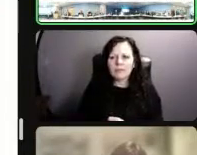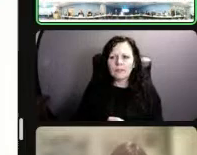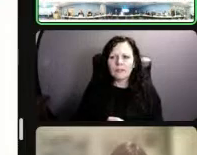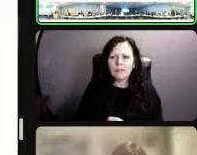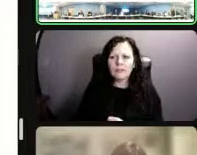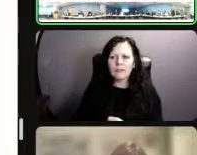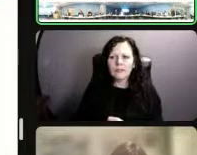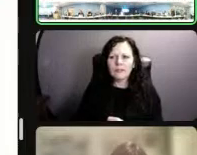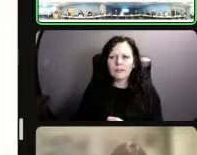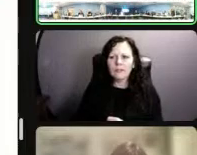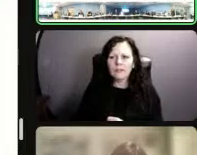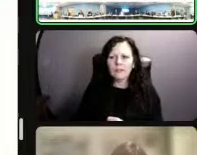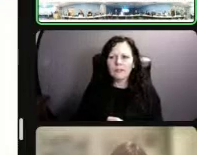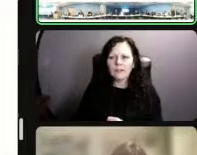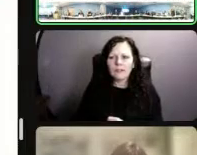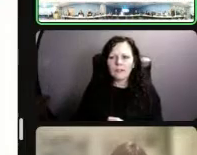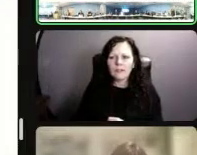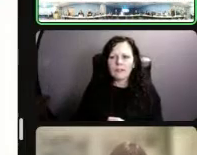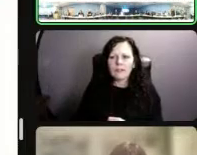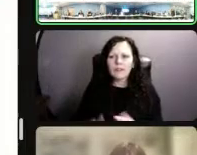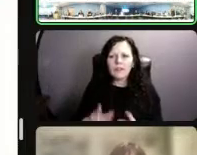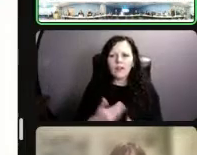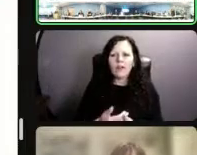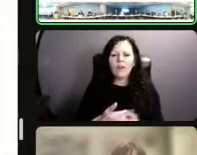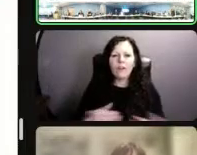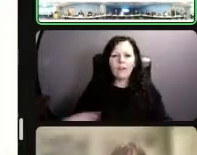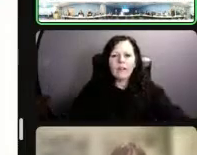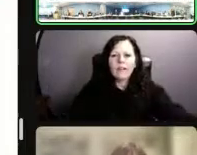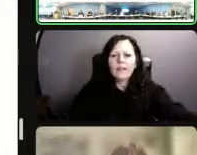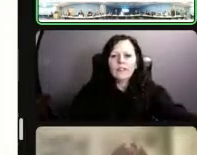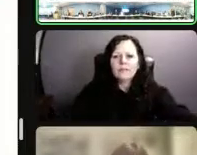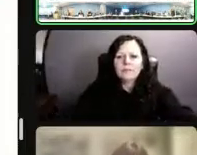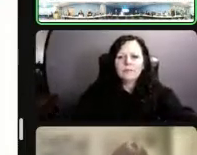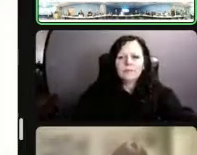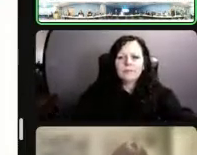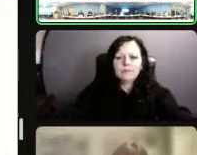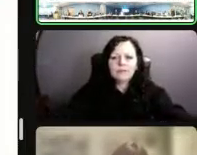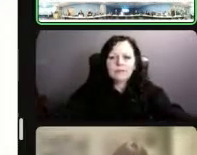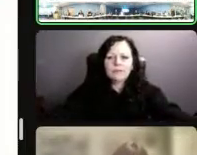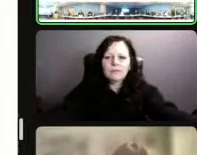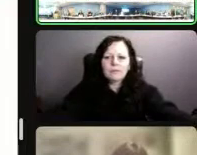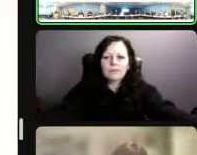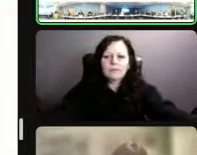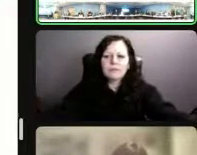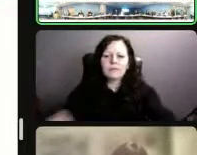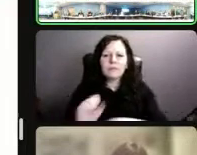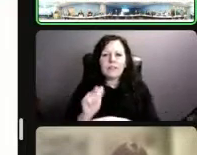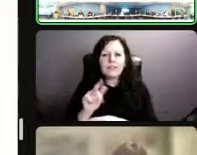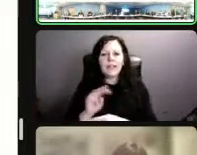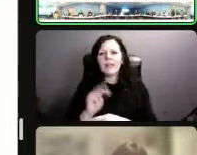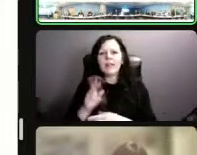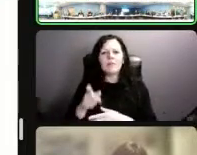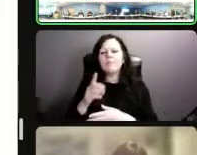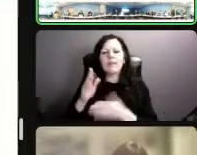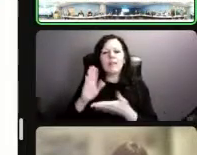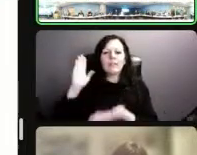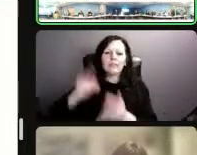THANK YOU.